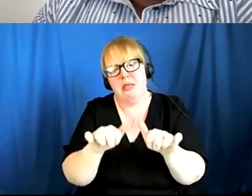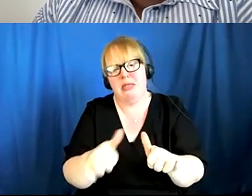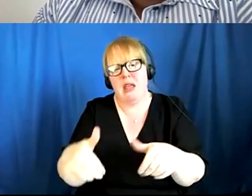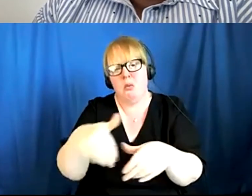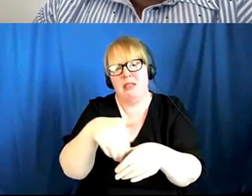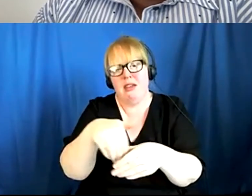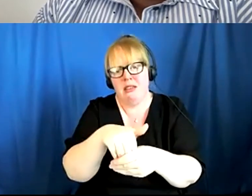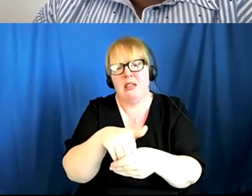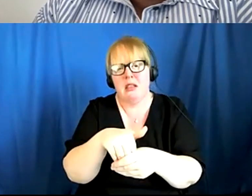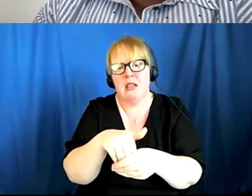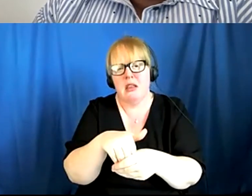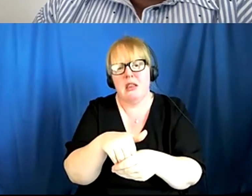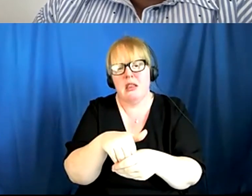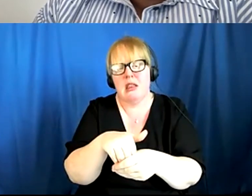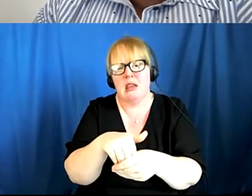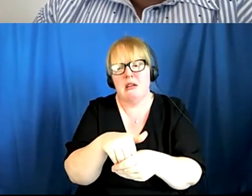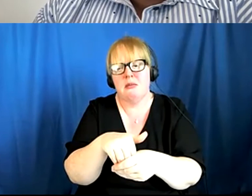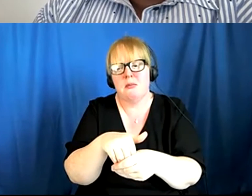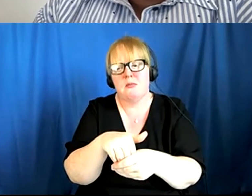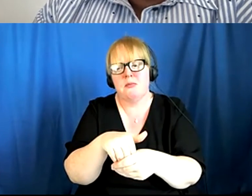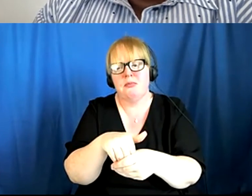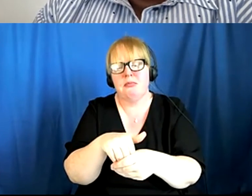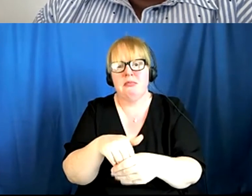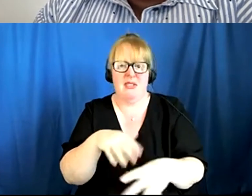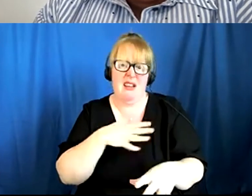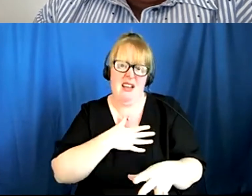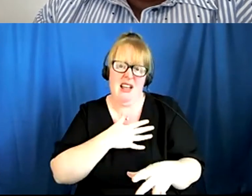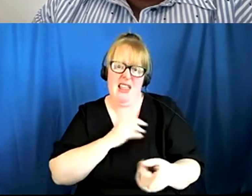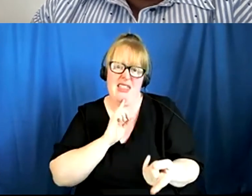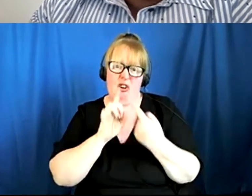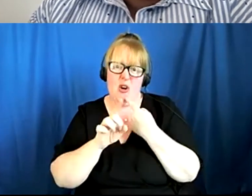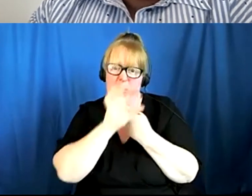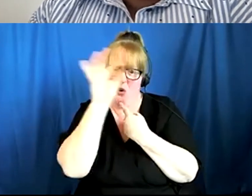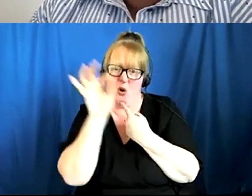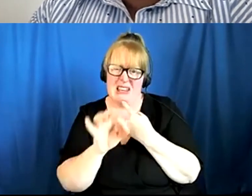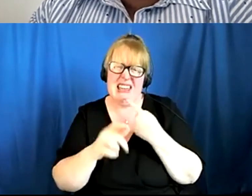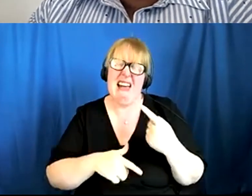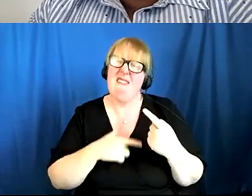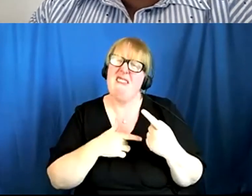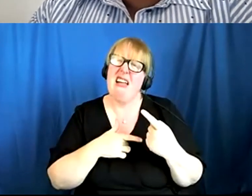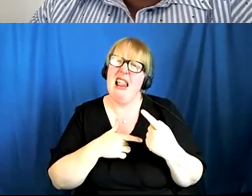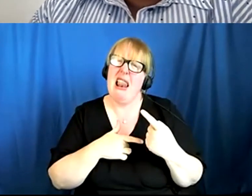So, I really liked this comment or question, I think, perhaps it might more be a comment.